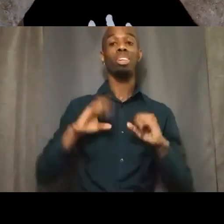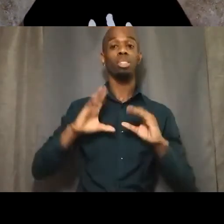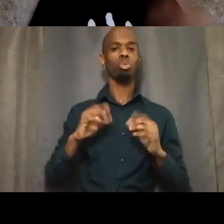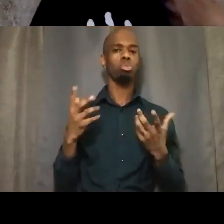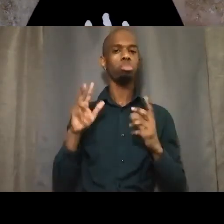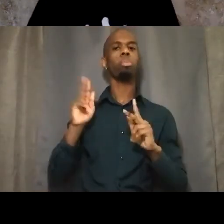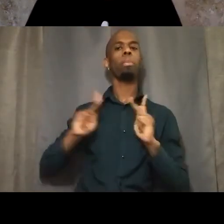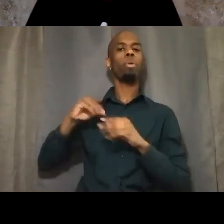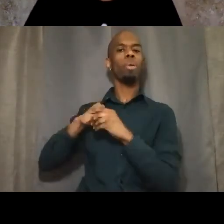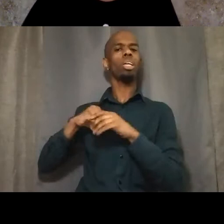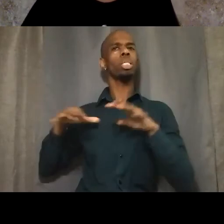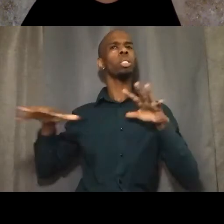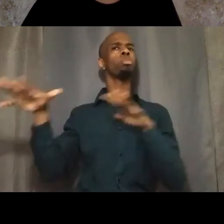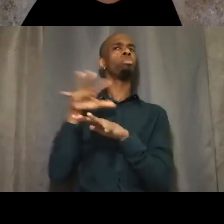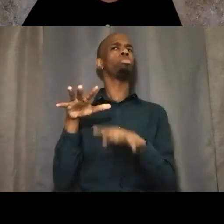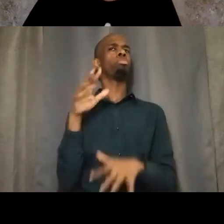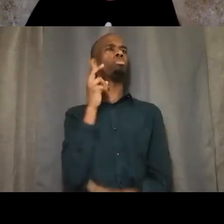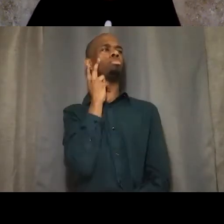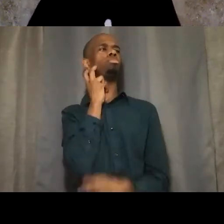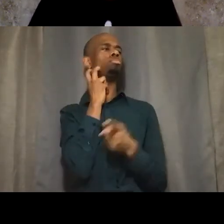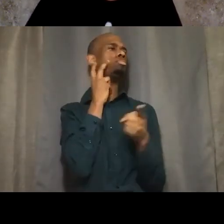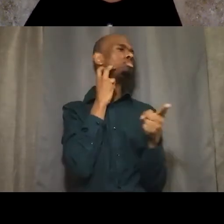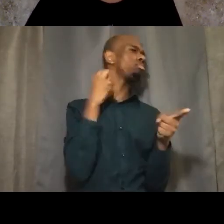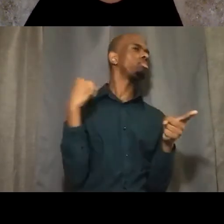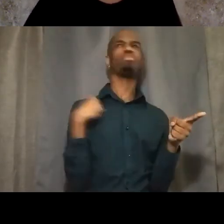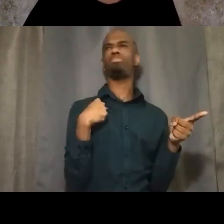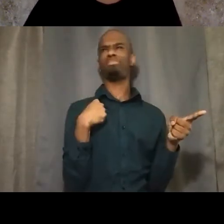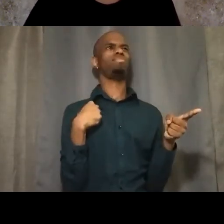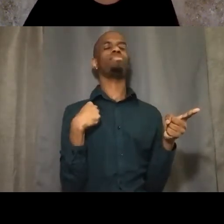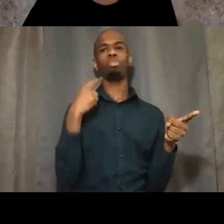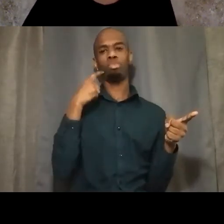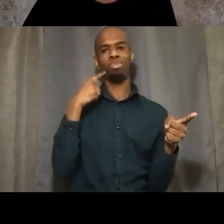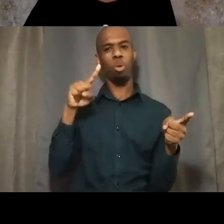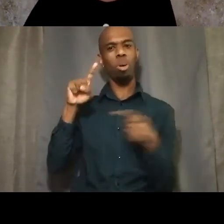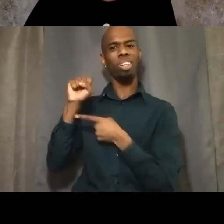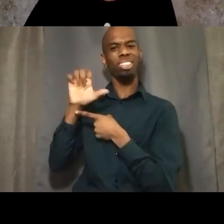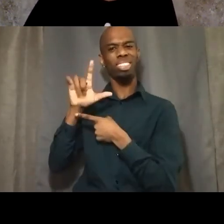There's been a lot said over the last eight years, that Black Lives Matter has been around,